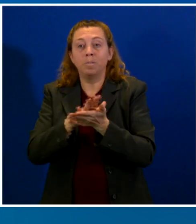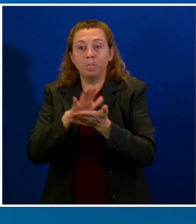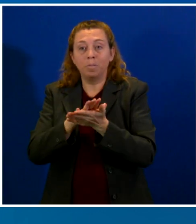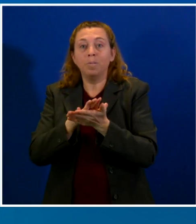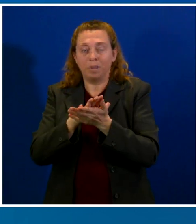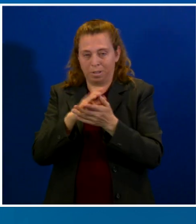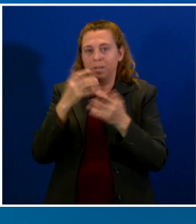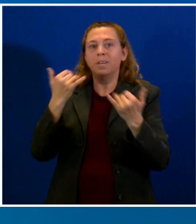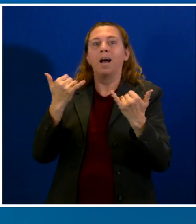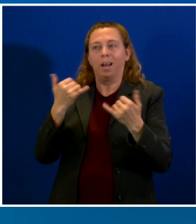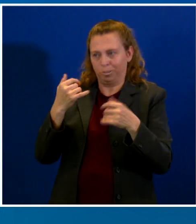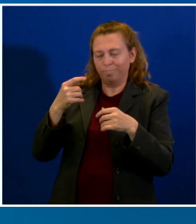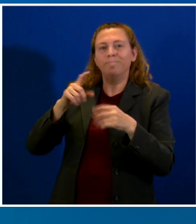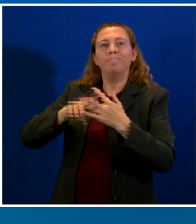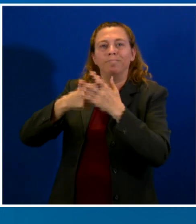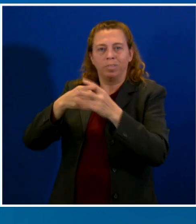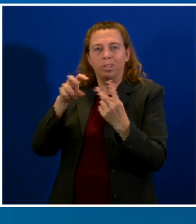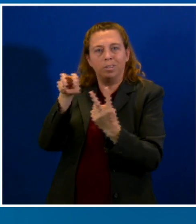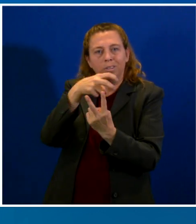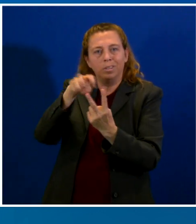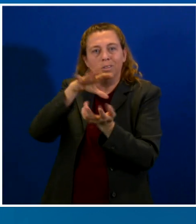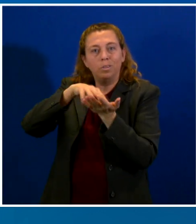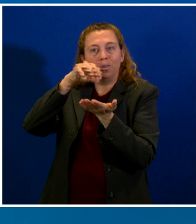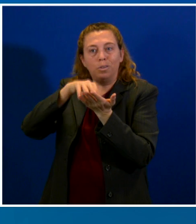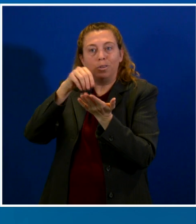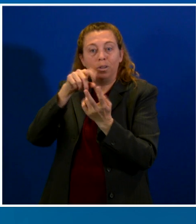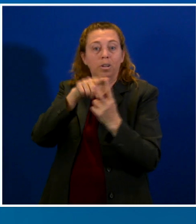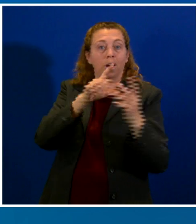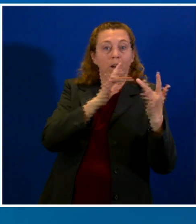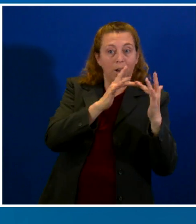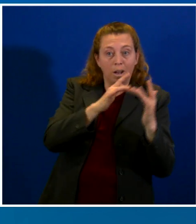But while getting students back into the classroom is certainly